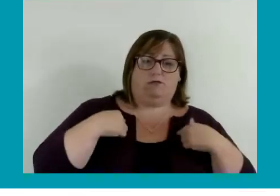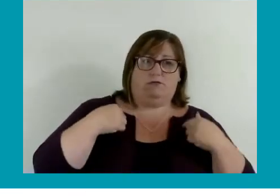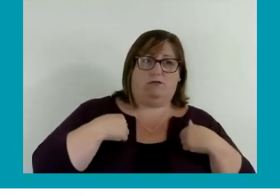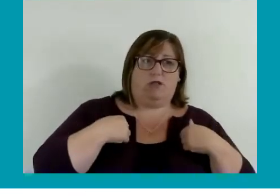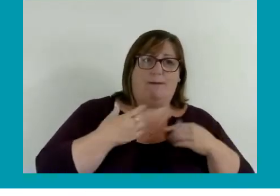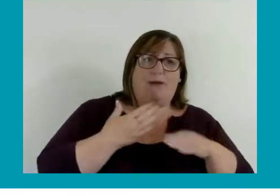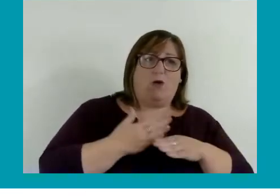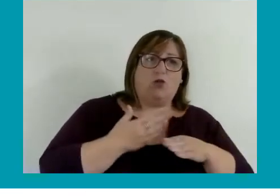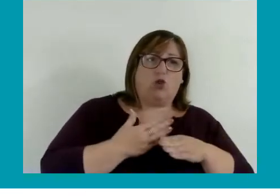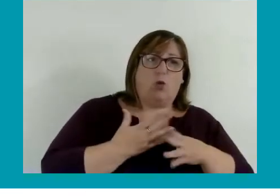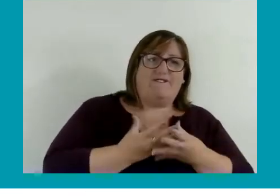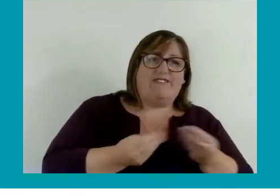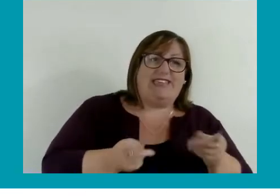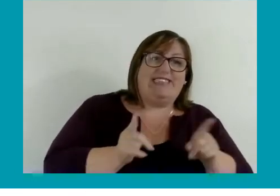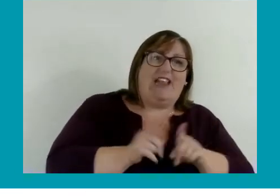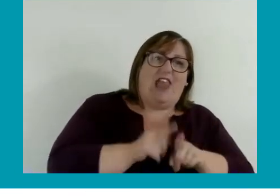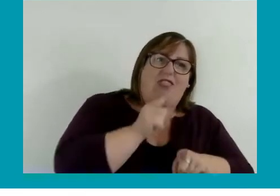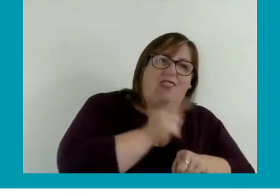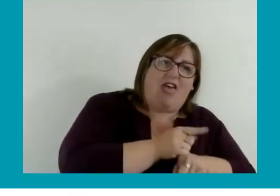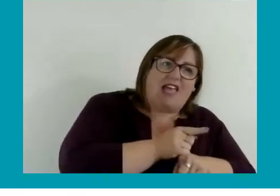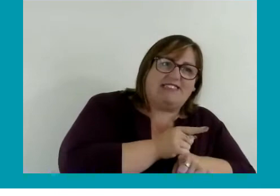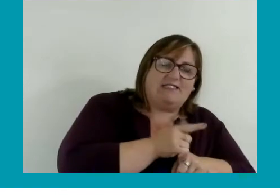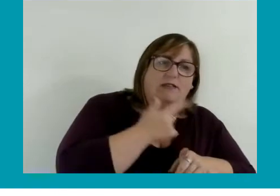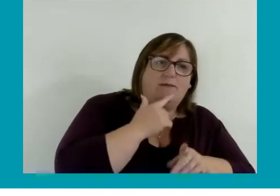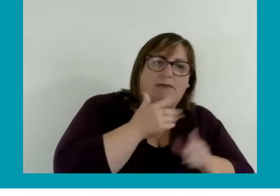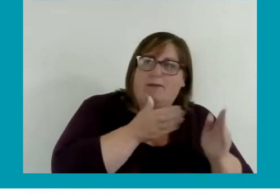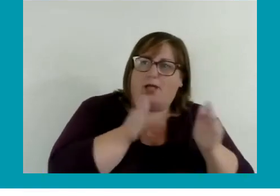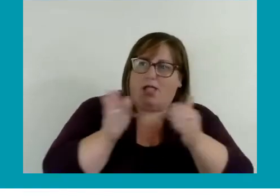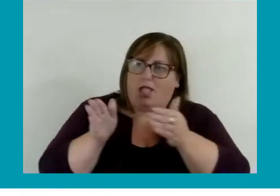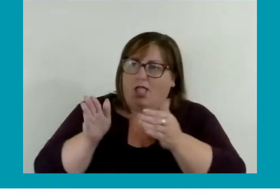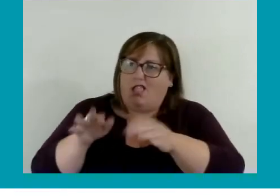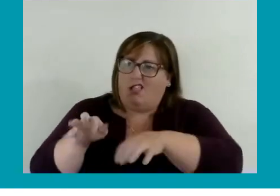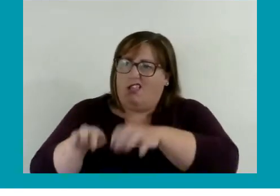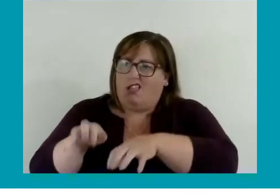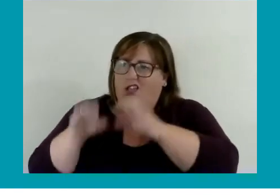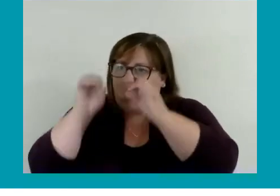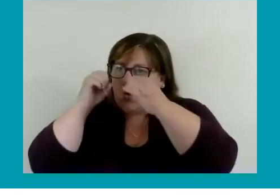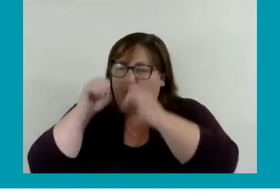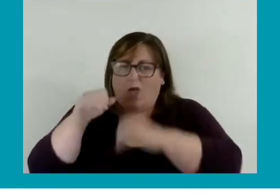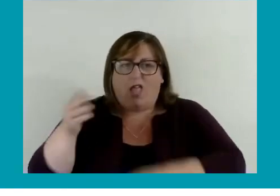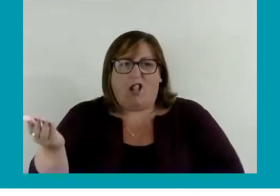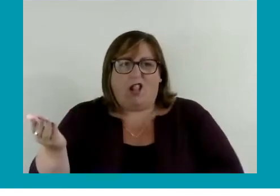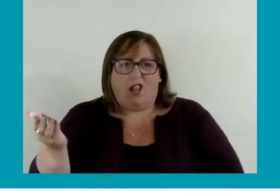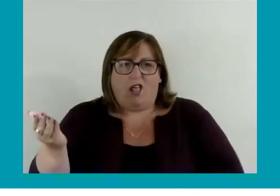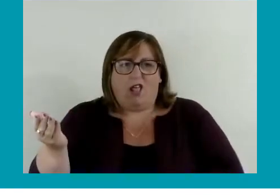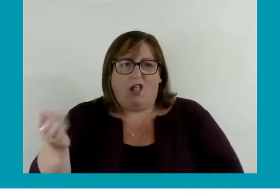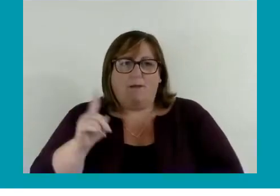Partnership with being a tech organization but we you know we we really rely on our online sales and